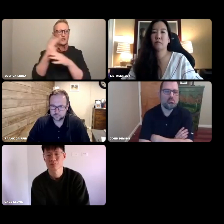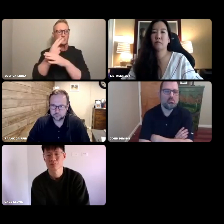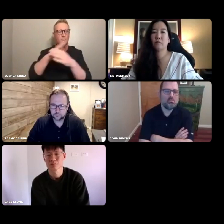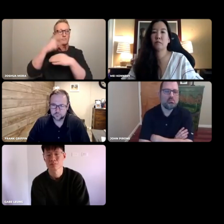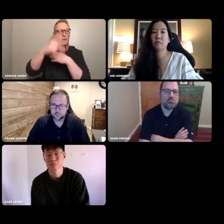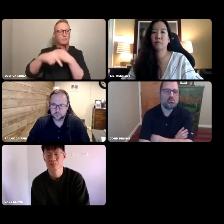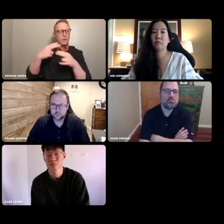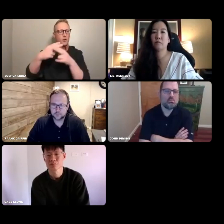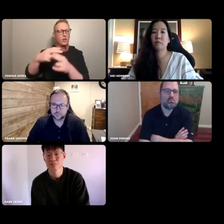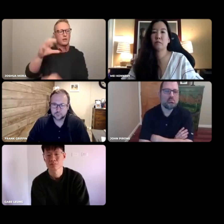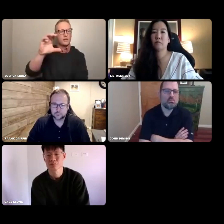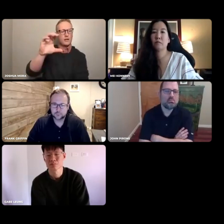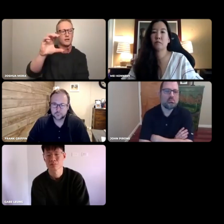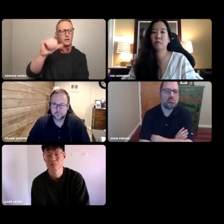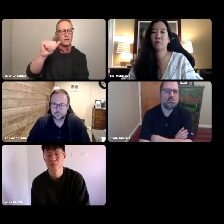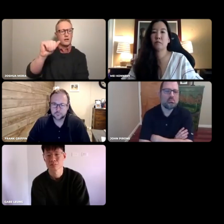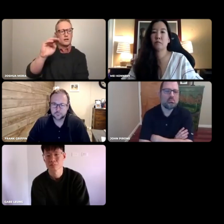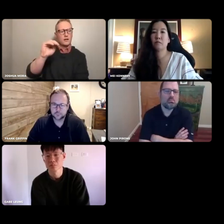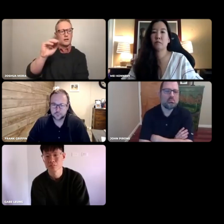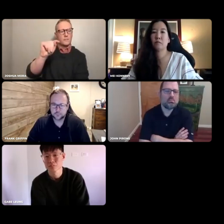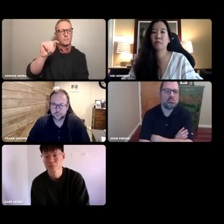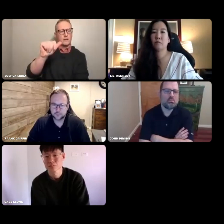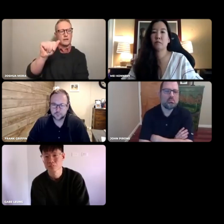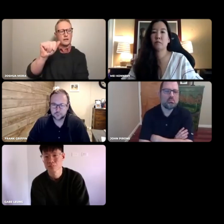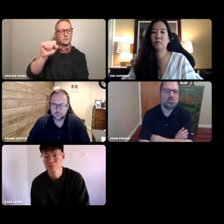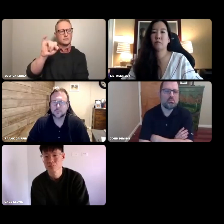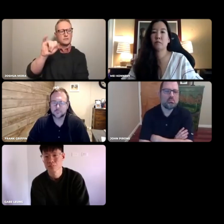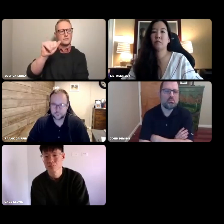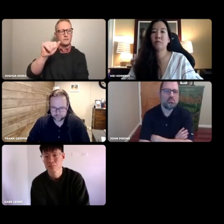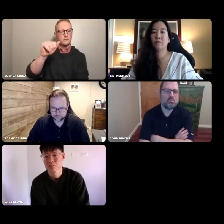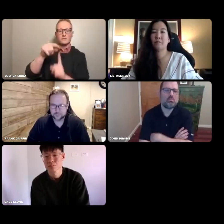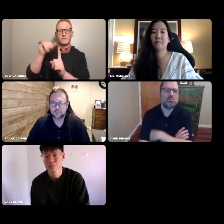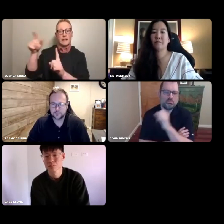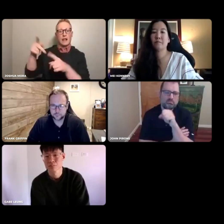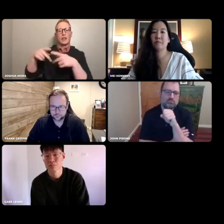That department is currently thinking about using Camtasia.